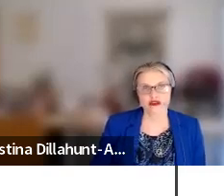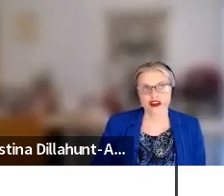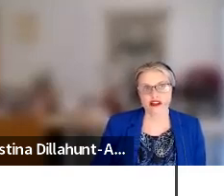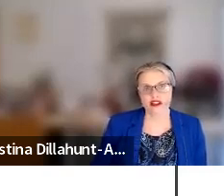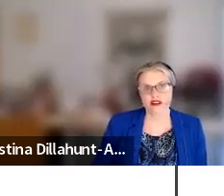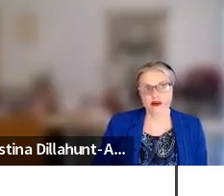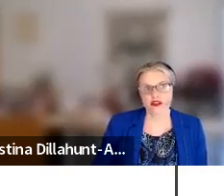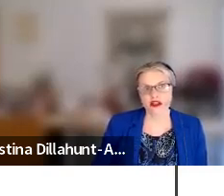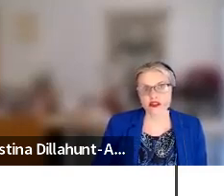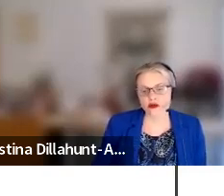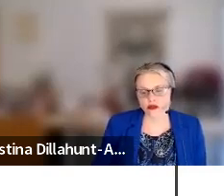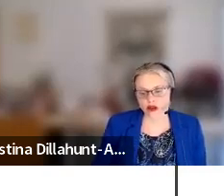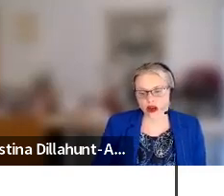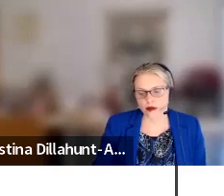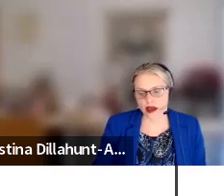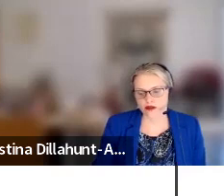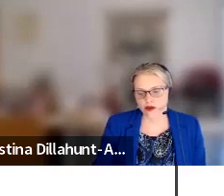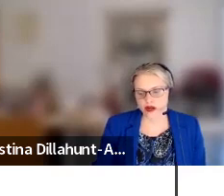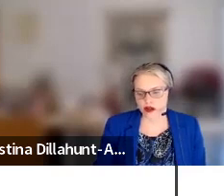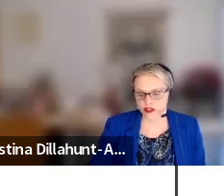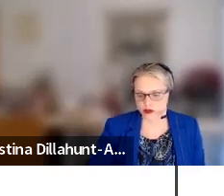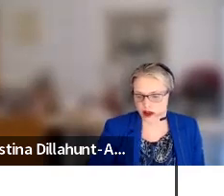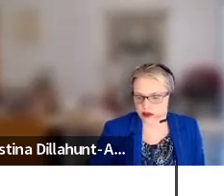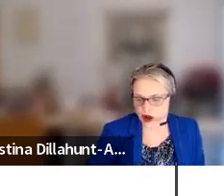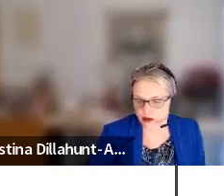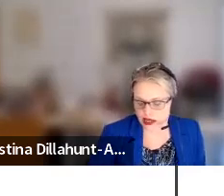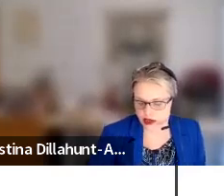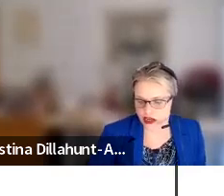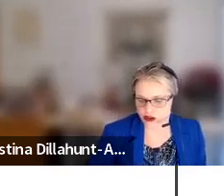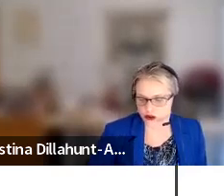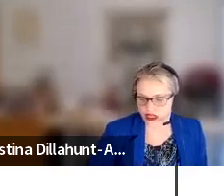And we have found that 75% of the youth have been written off as having problematic behavior